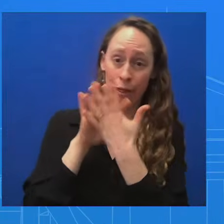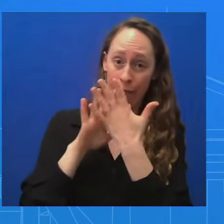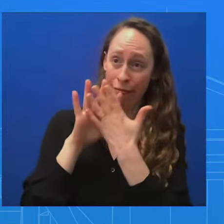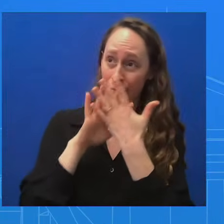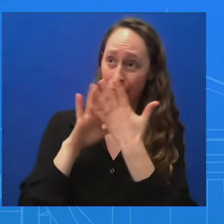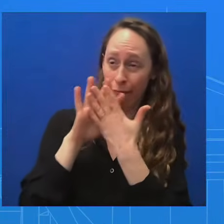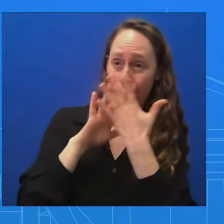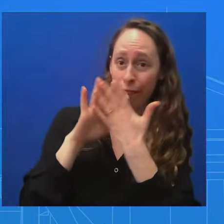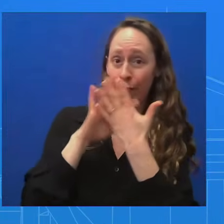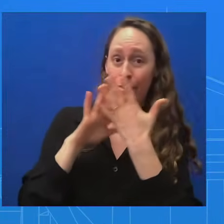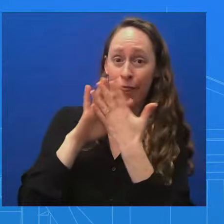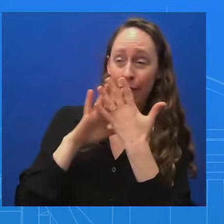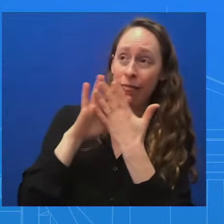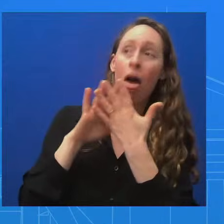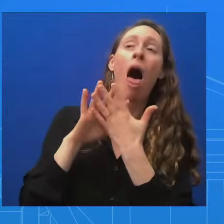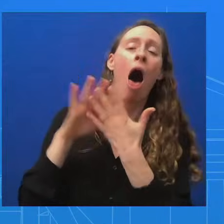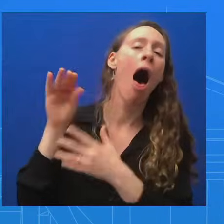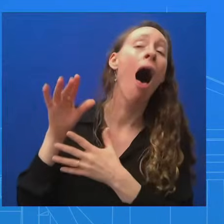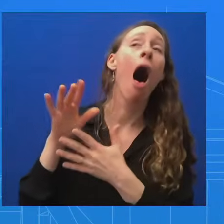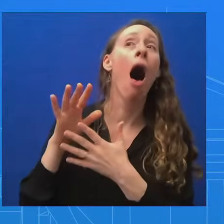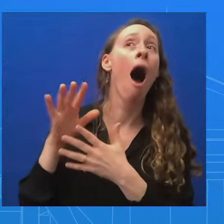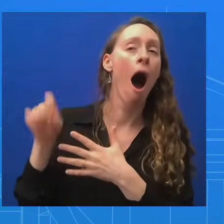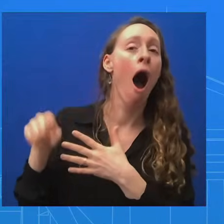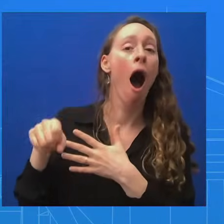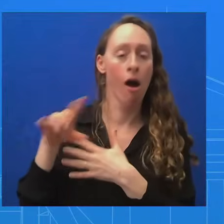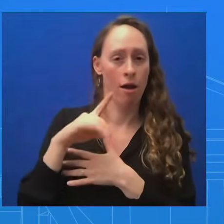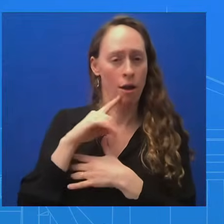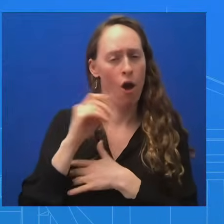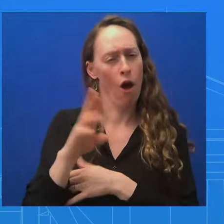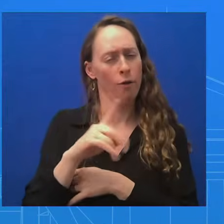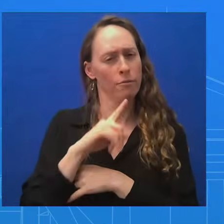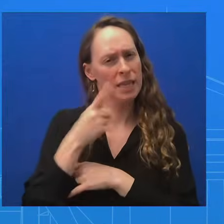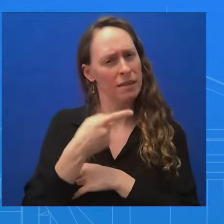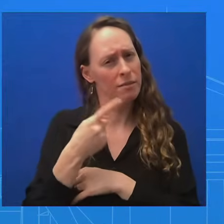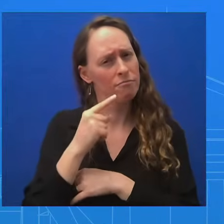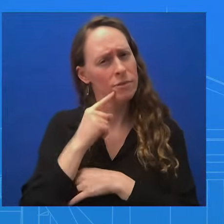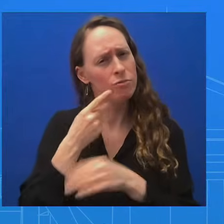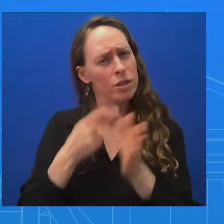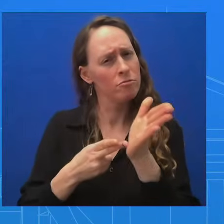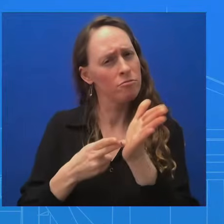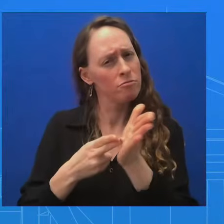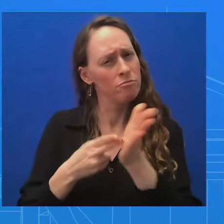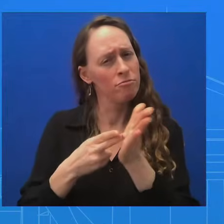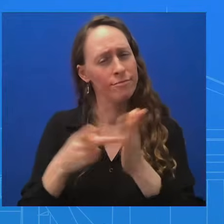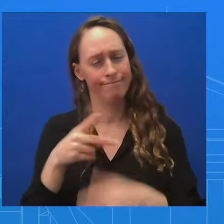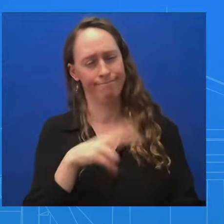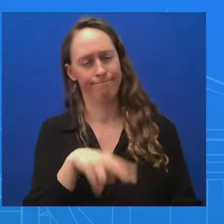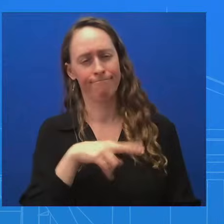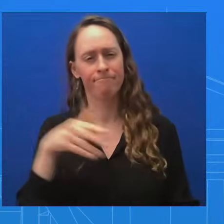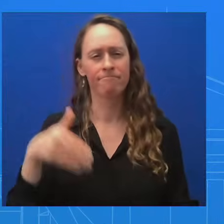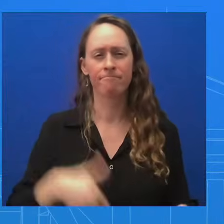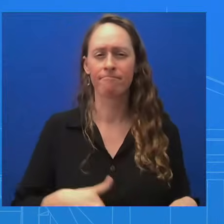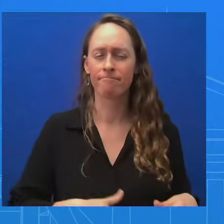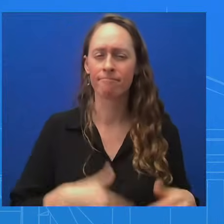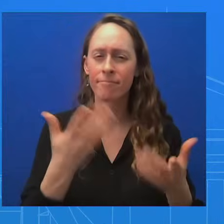we are in active negotiations with members in the Senate, and it is in good faith. With Republicans and Democrats, it is happening in good faith.